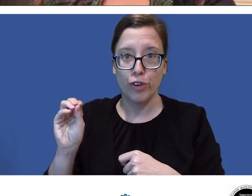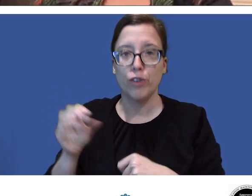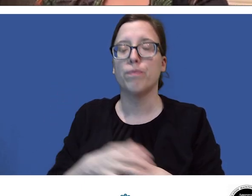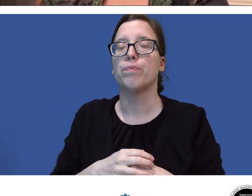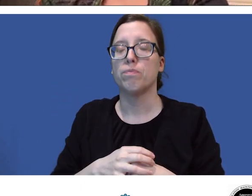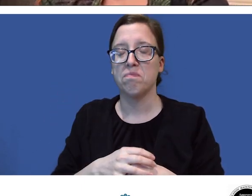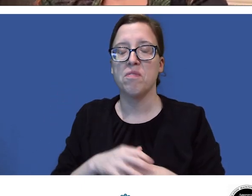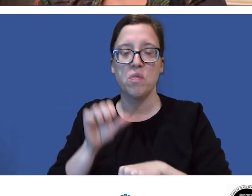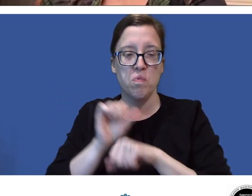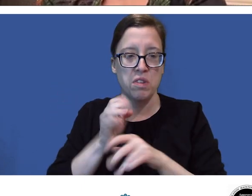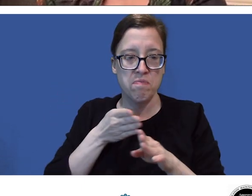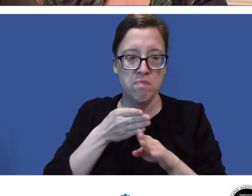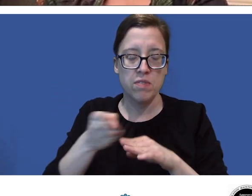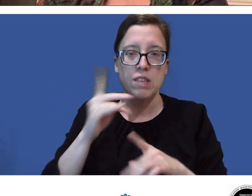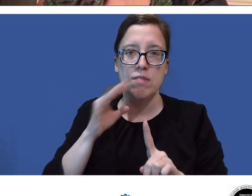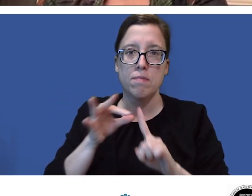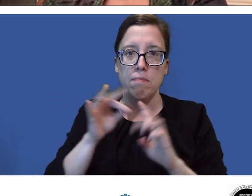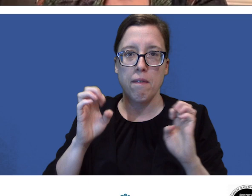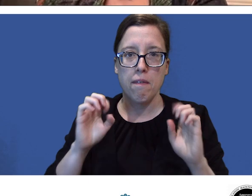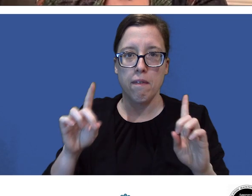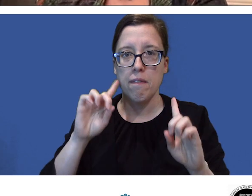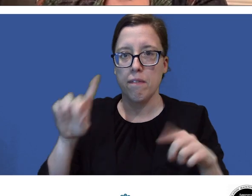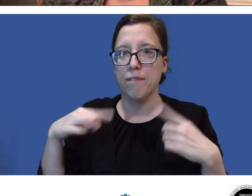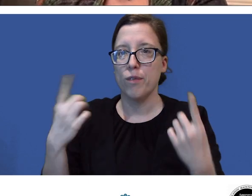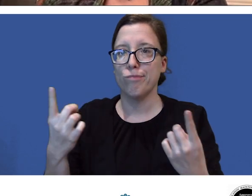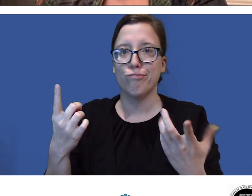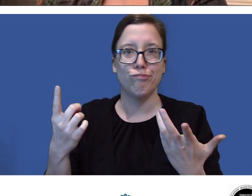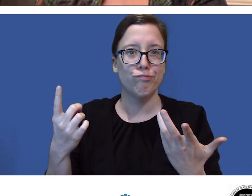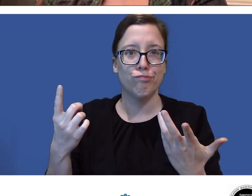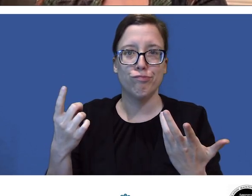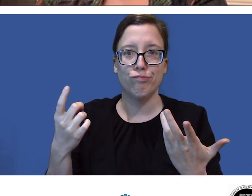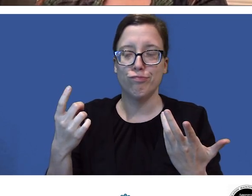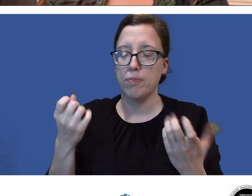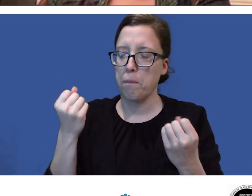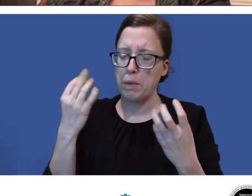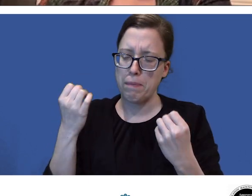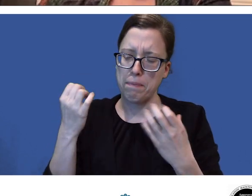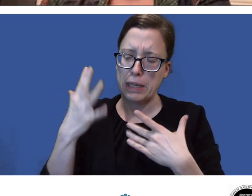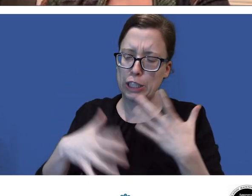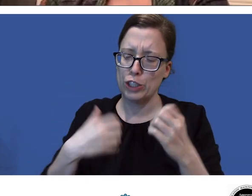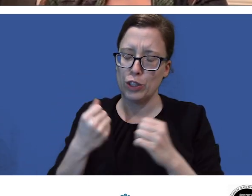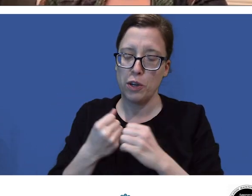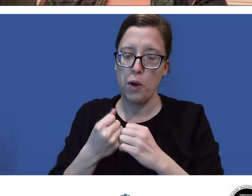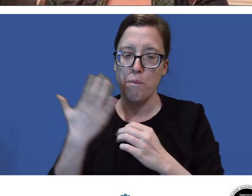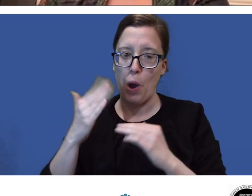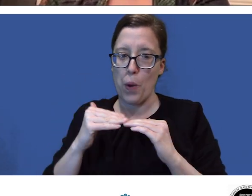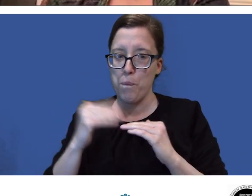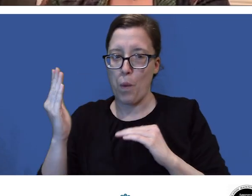I've worked in the field of special education for decades, probably a whole lot longer than